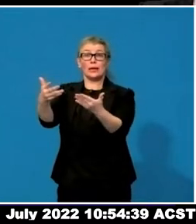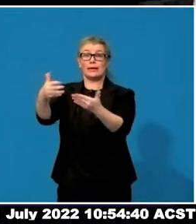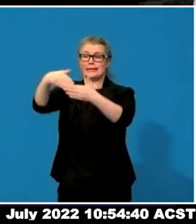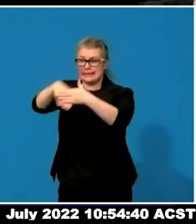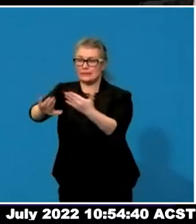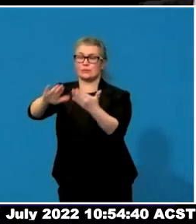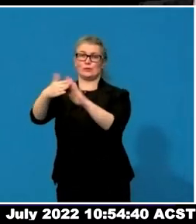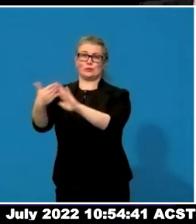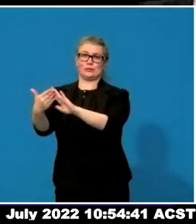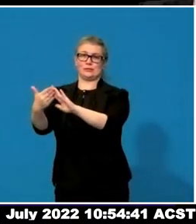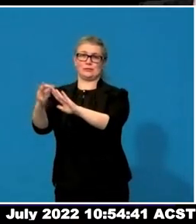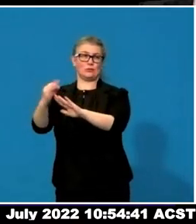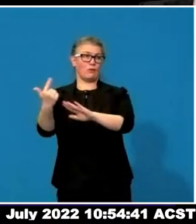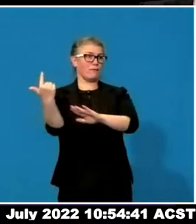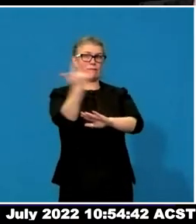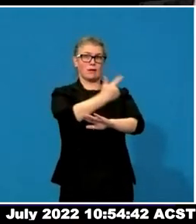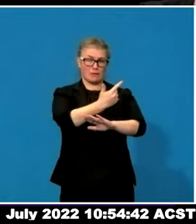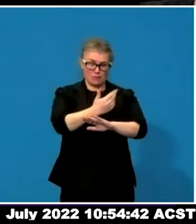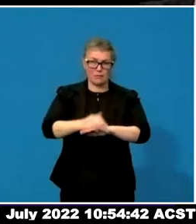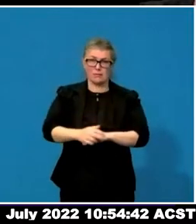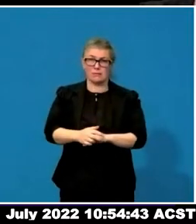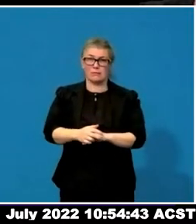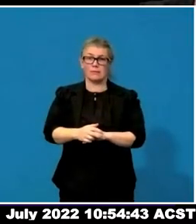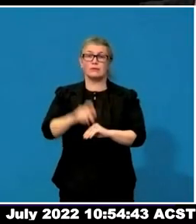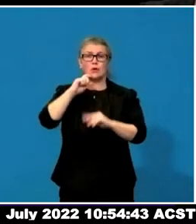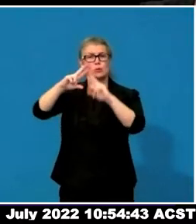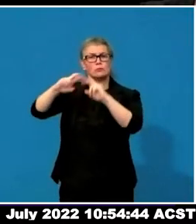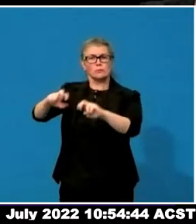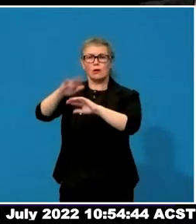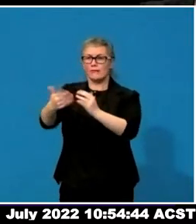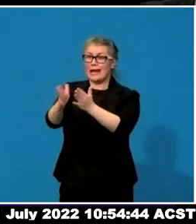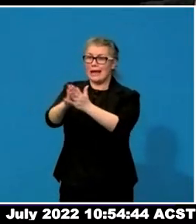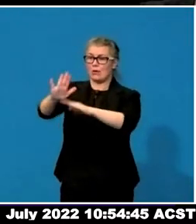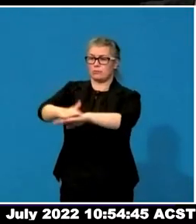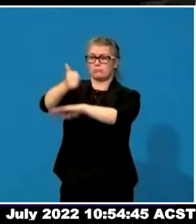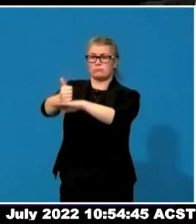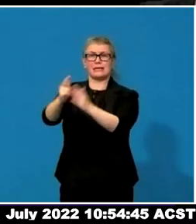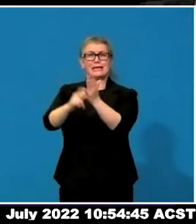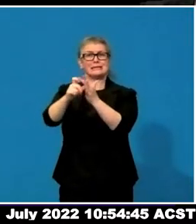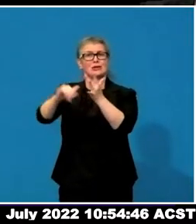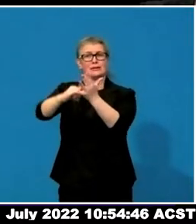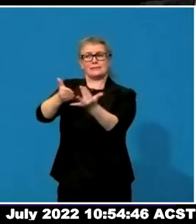And that issue will be explored throughout this hearing. The final witness today will be Jody Anne Barny.